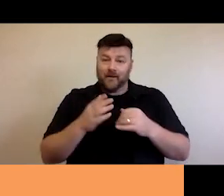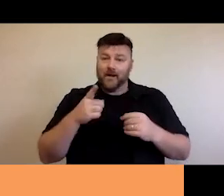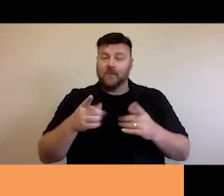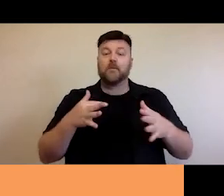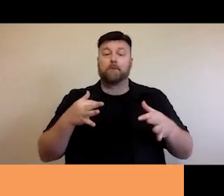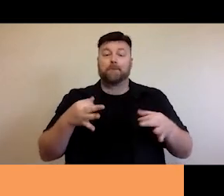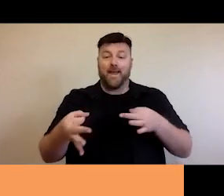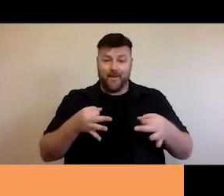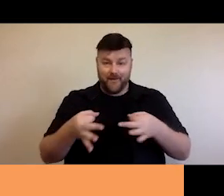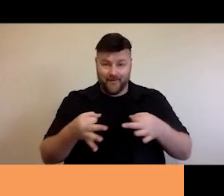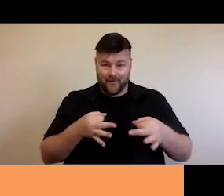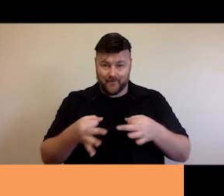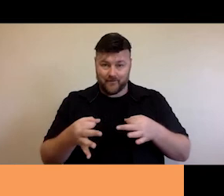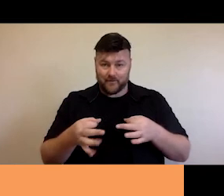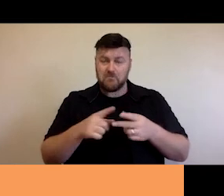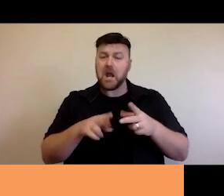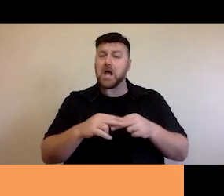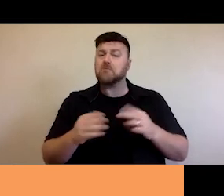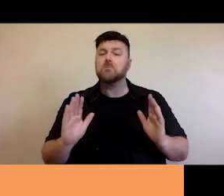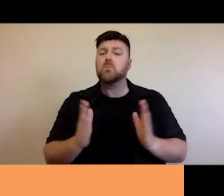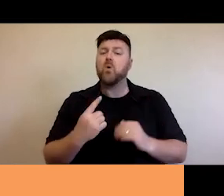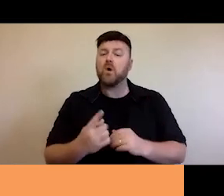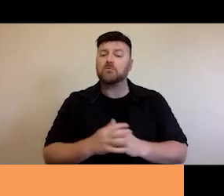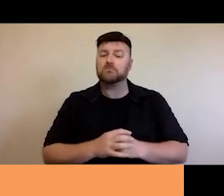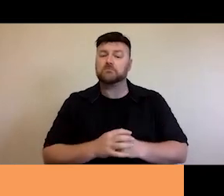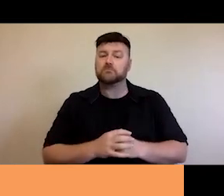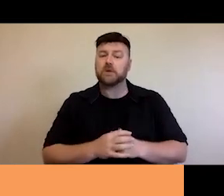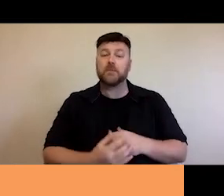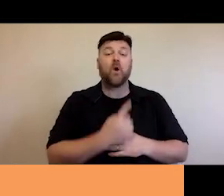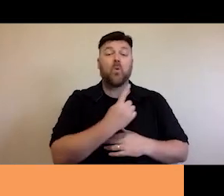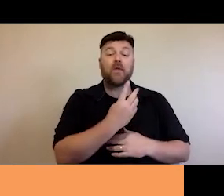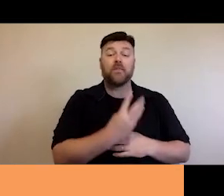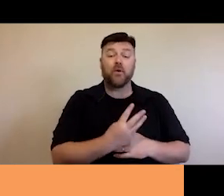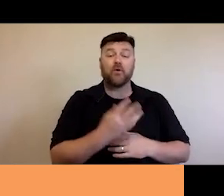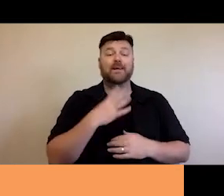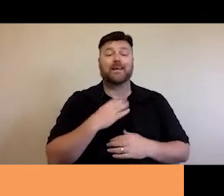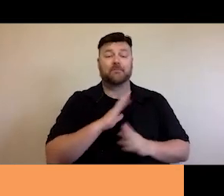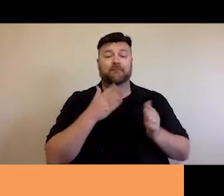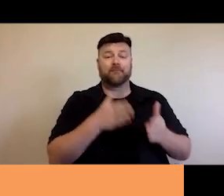If you're only doing a small Strategic Plan, make sure that probably about a third of it is focused on this area. How do we